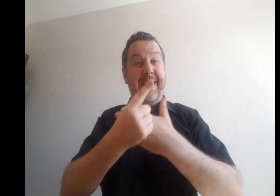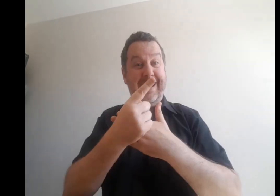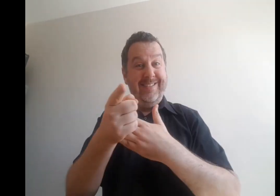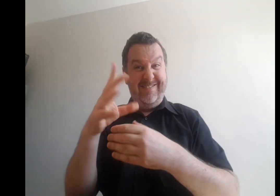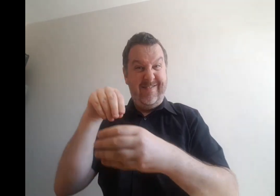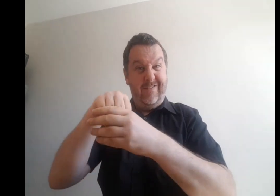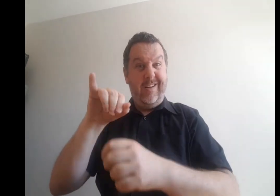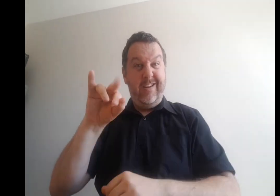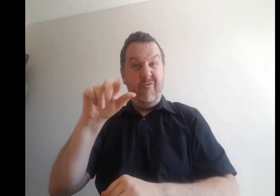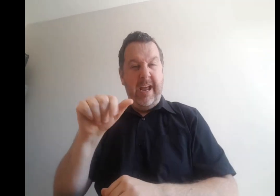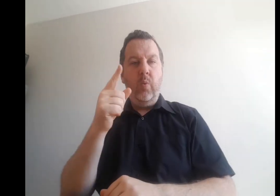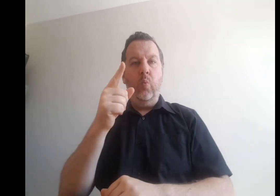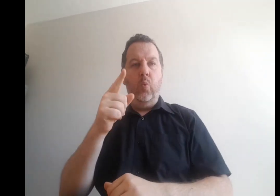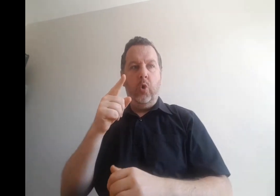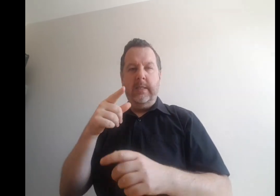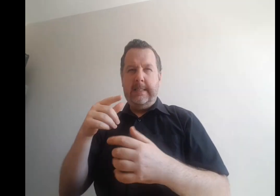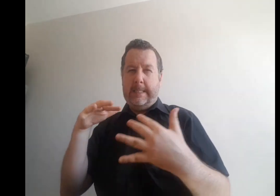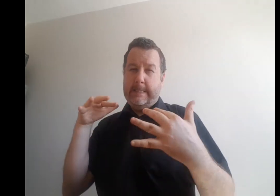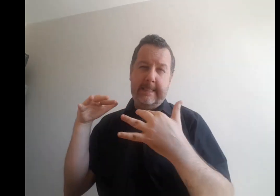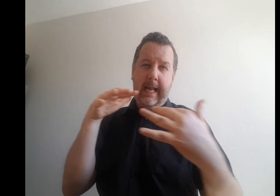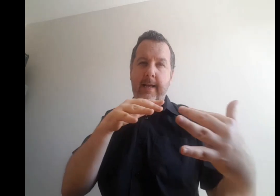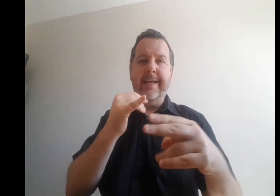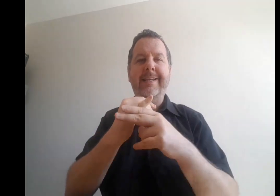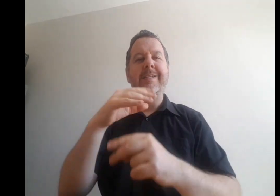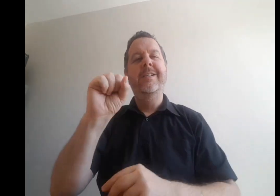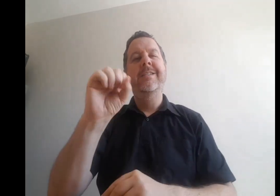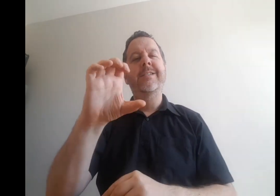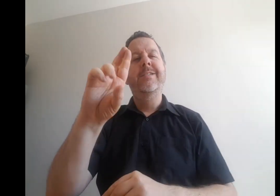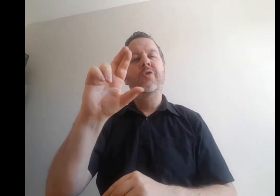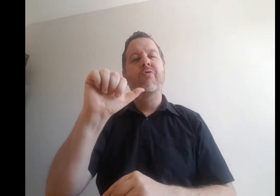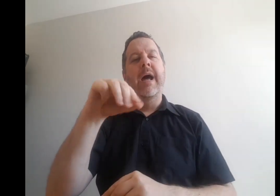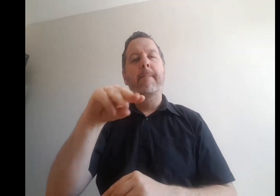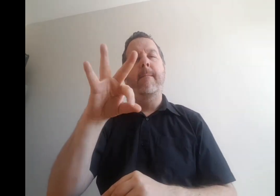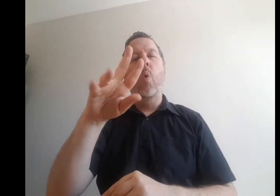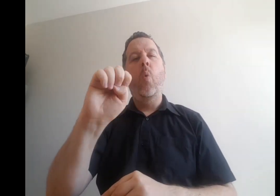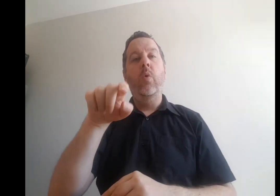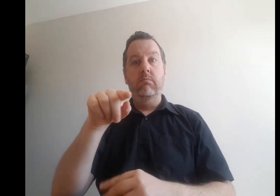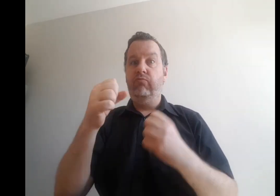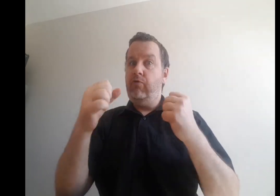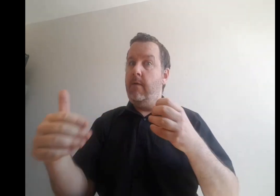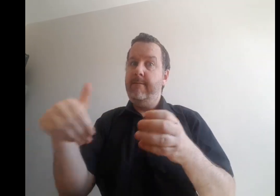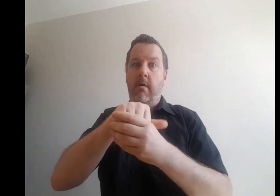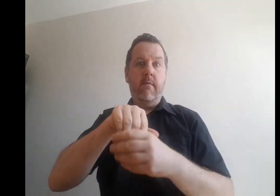There was an ambush in a town called Scramogue in Roscommon that he was instrumental in.